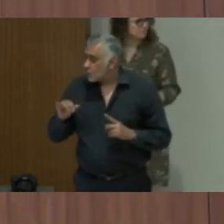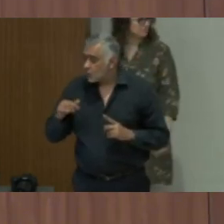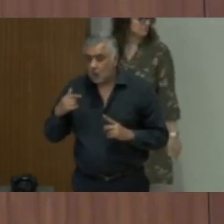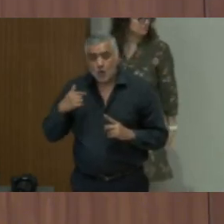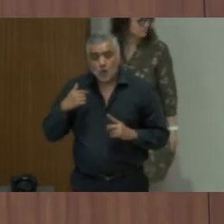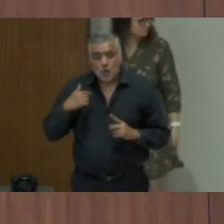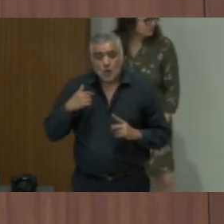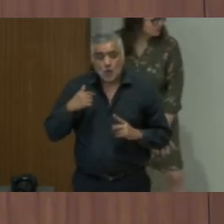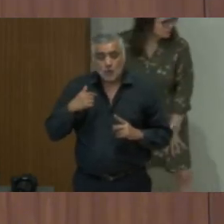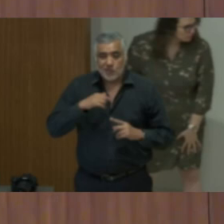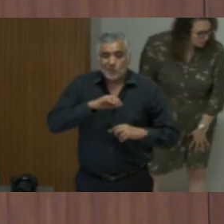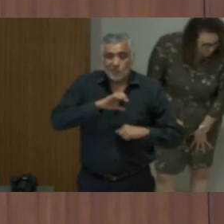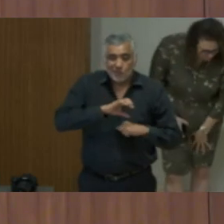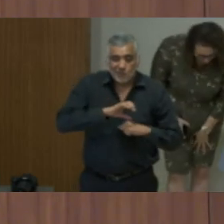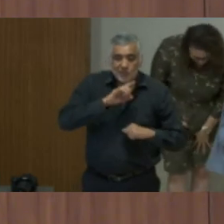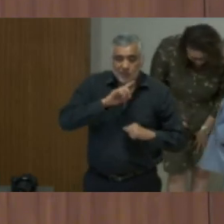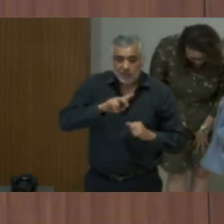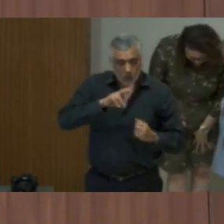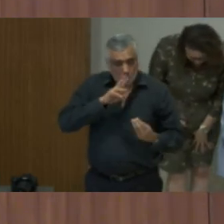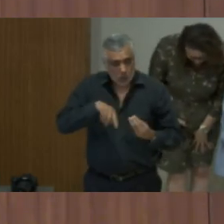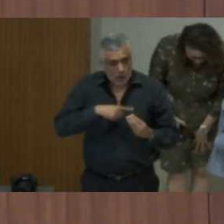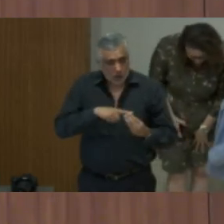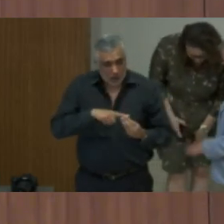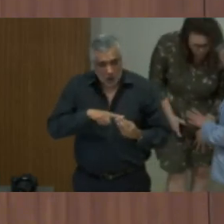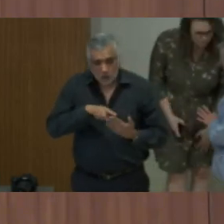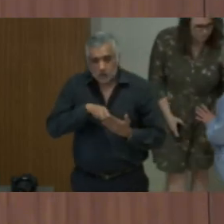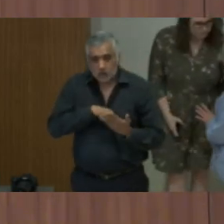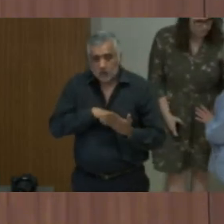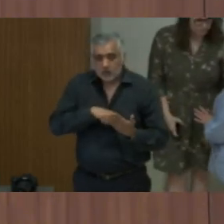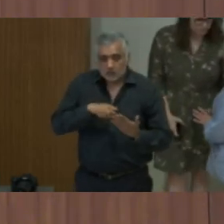Canon 1105 specifically talks about marriage consent by sign language.